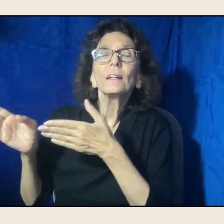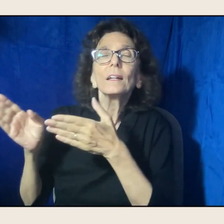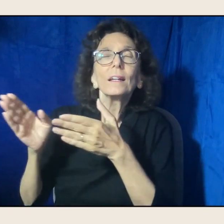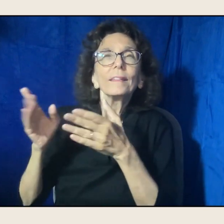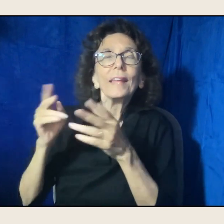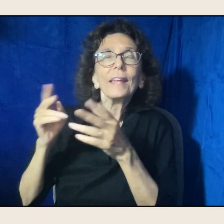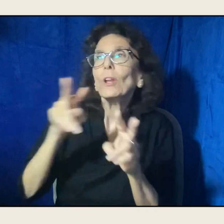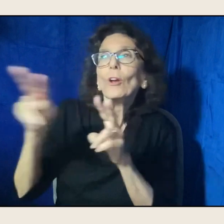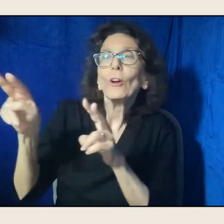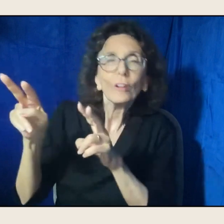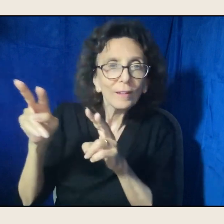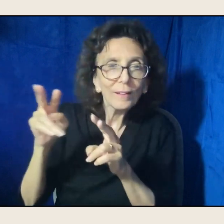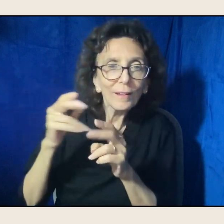like a love and more awake,